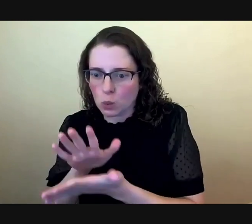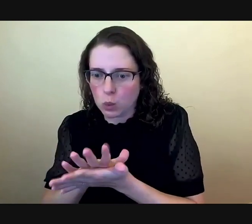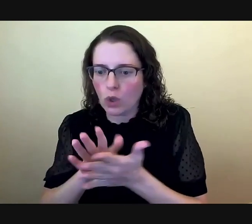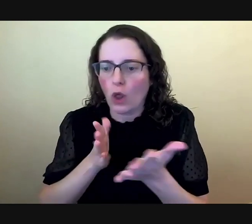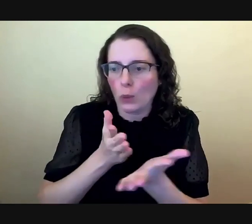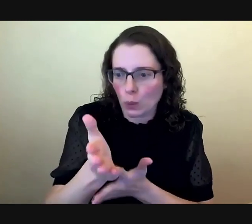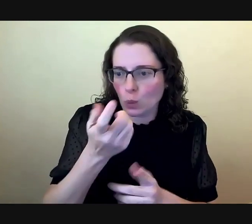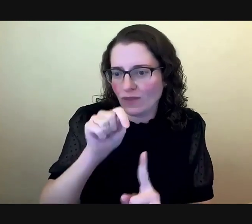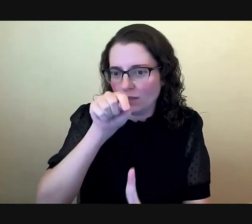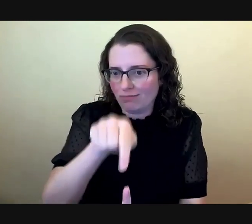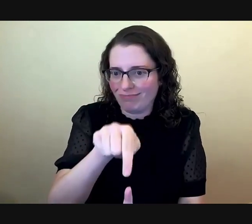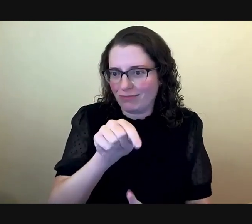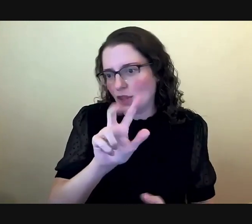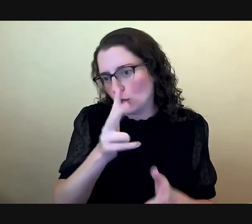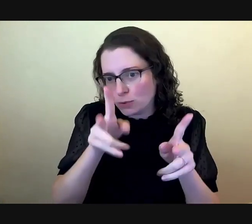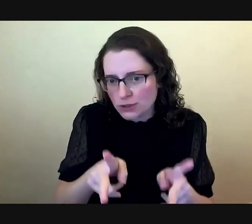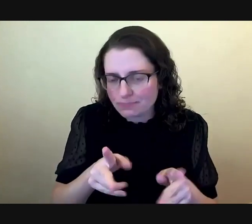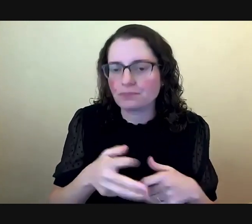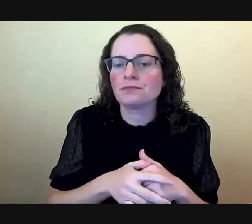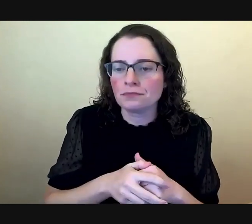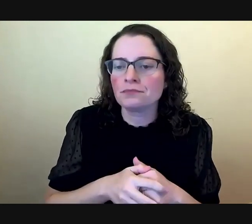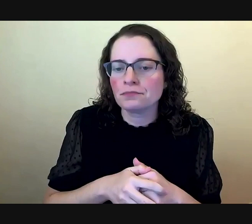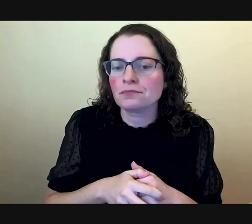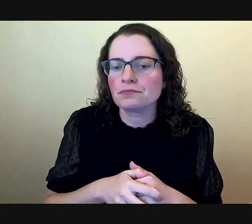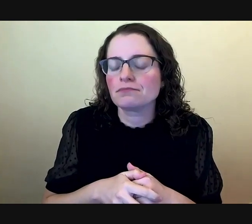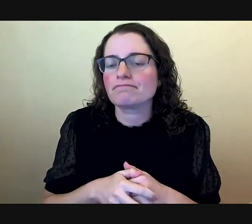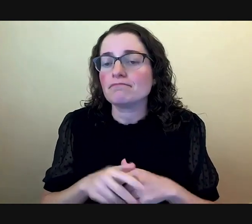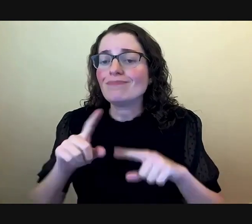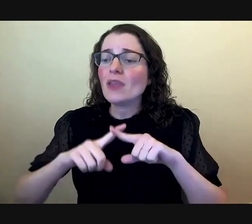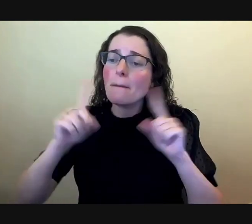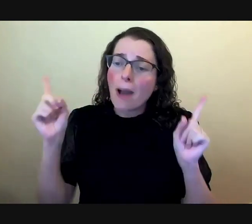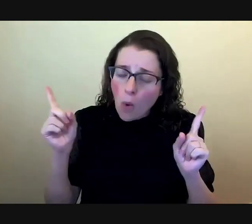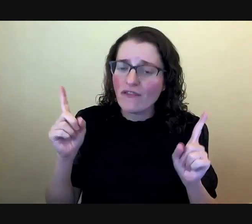during that exchange between the student and the other person.